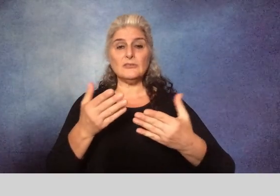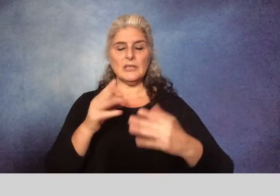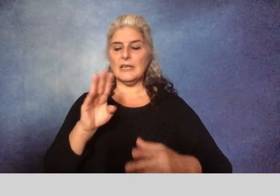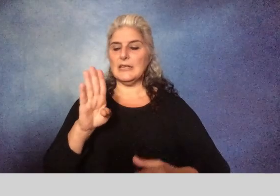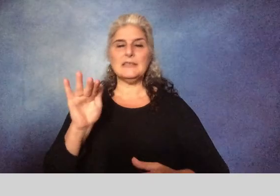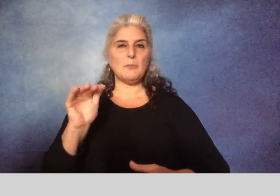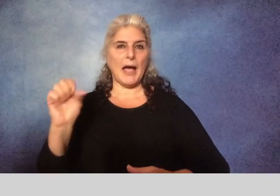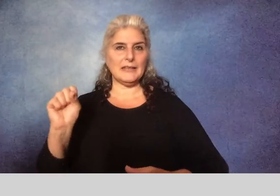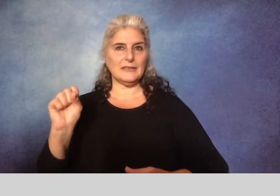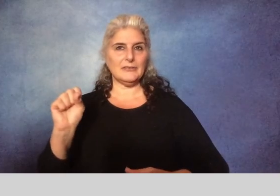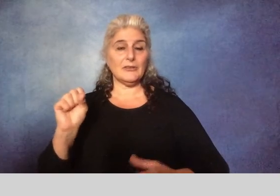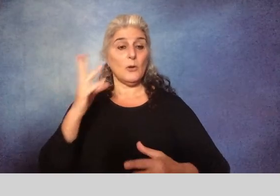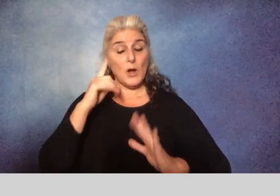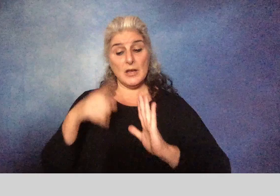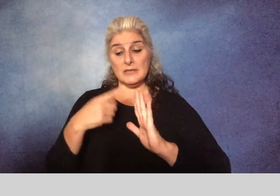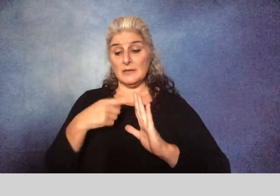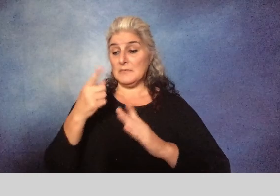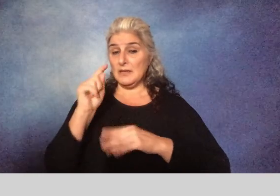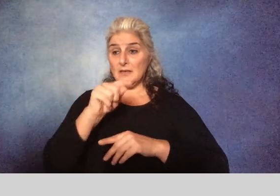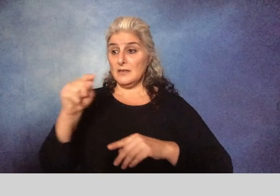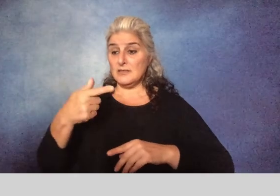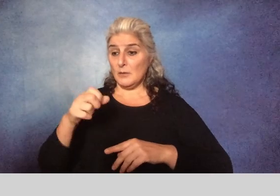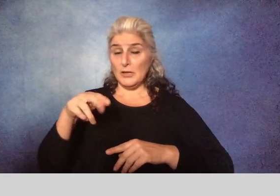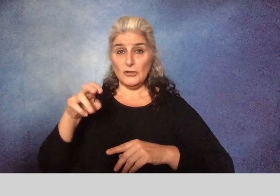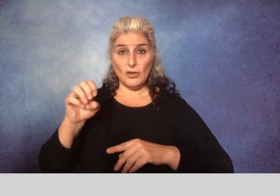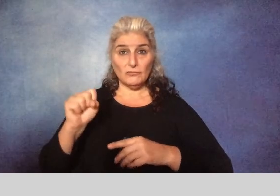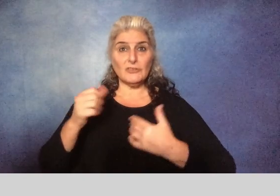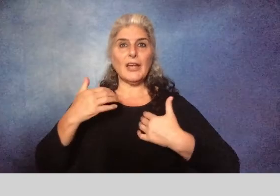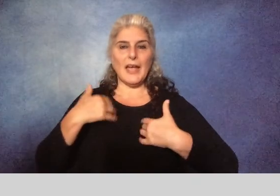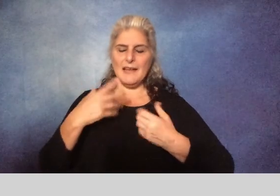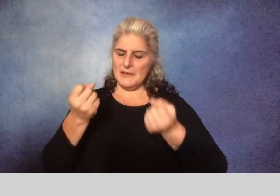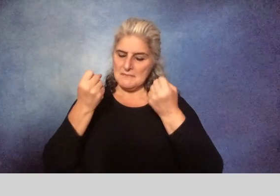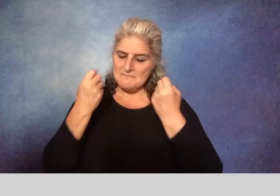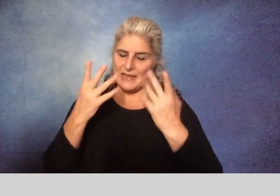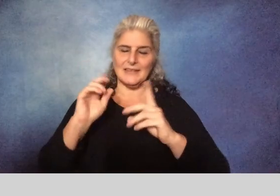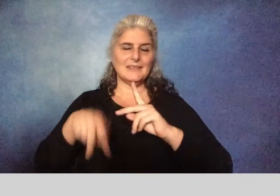Certain genres and artists are well-represented in the top thousand albums in Metacritic,